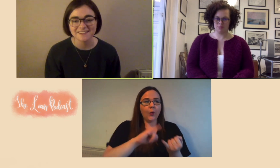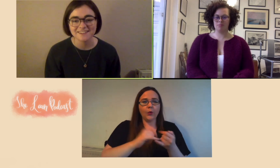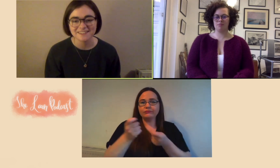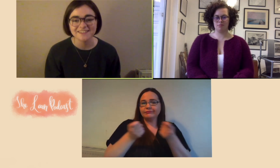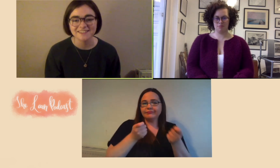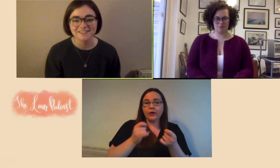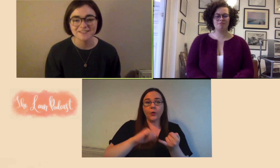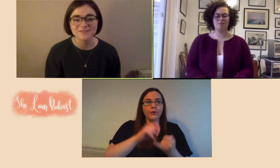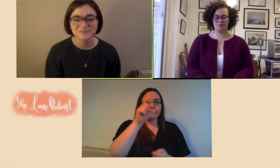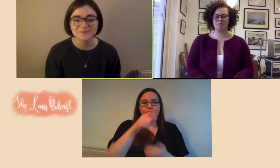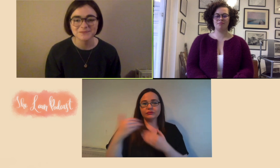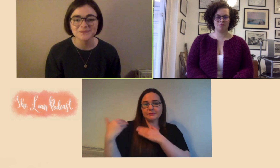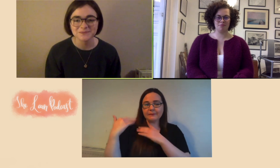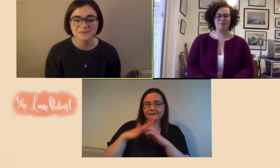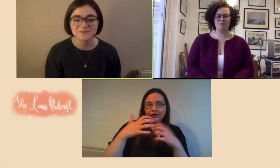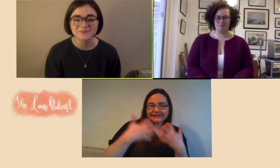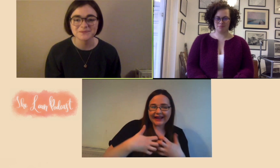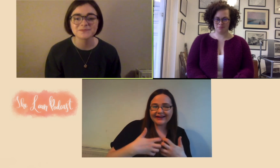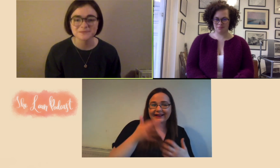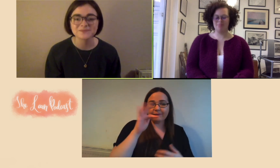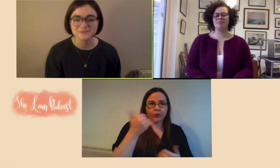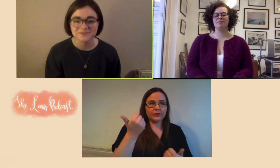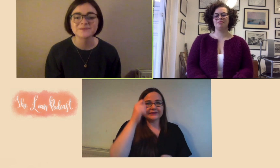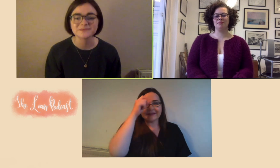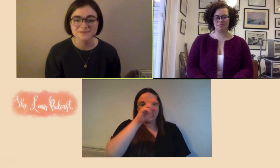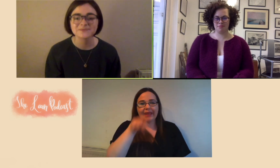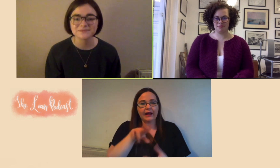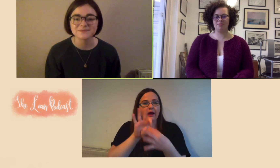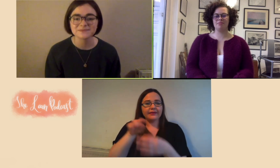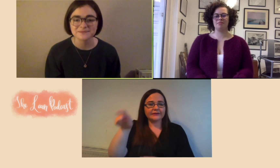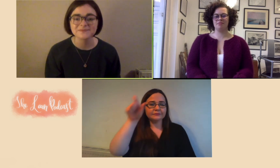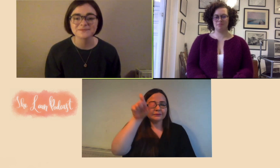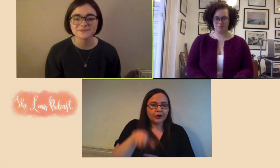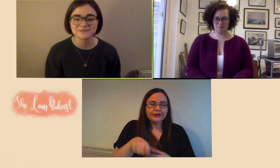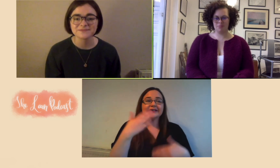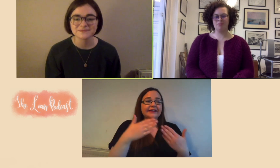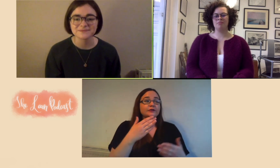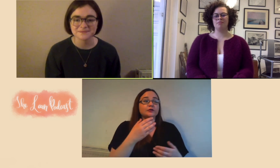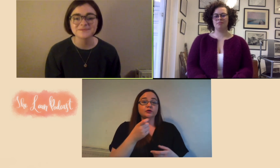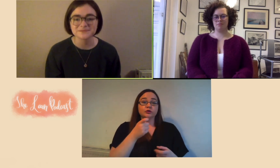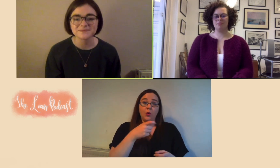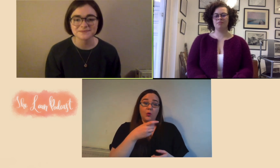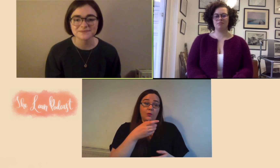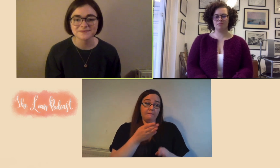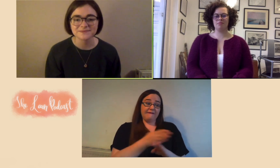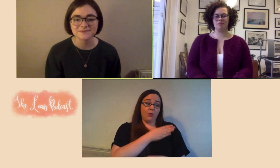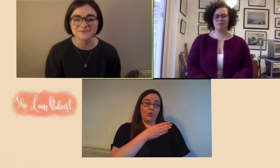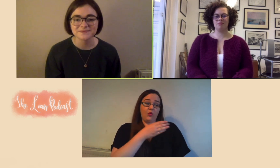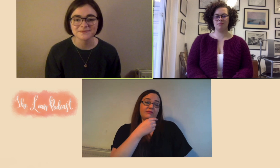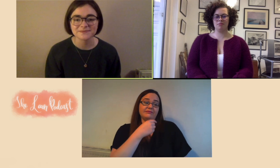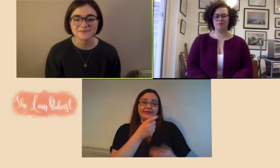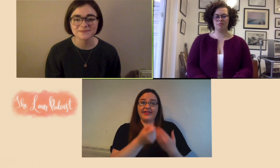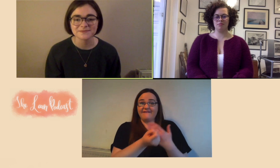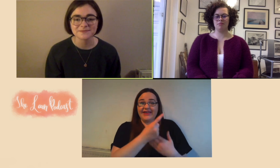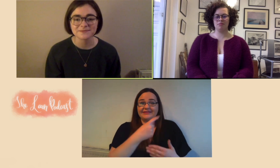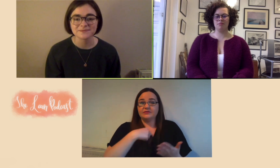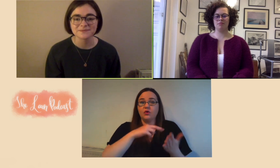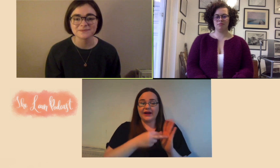that they know who the deaf participants are and who's the chair? Who's responsible for any tech issues? Like what colleagues to contact.